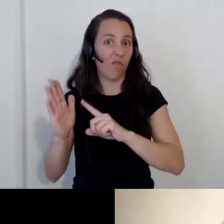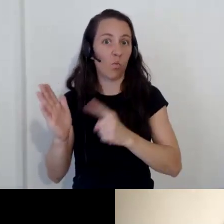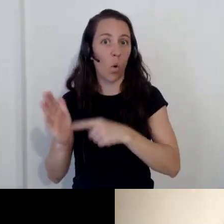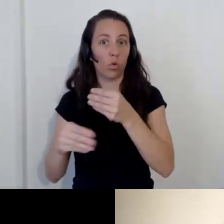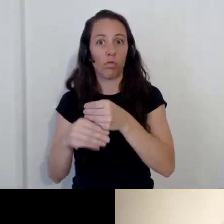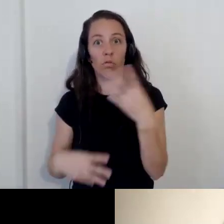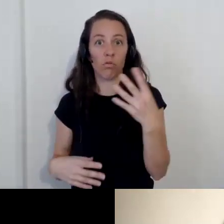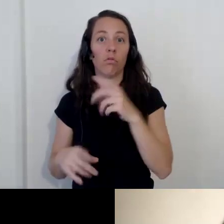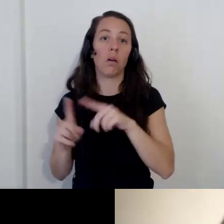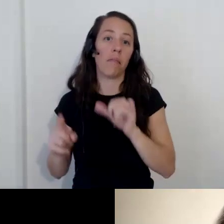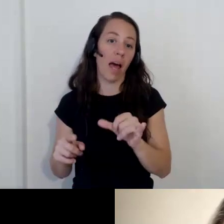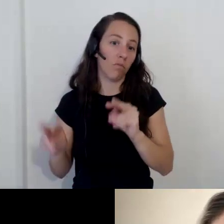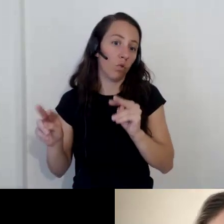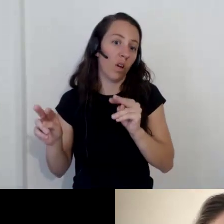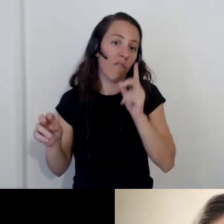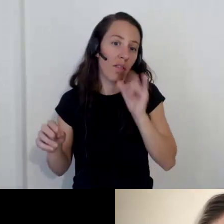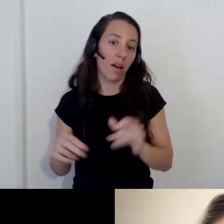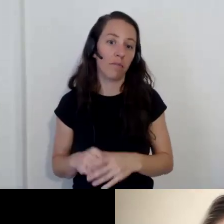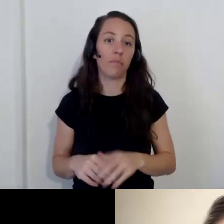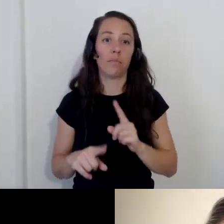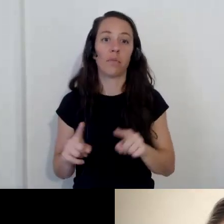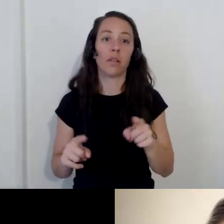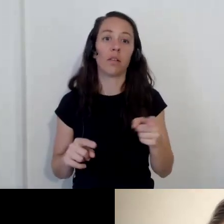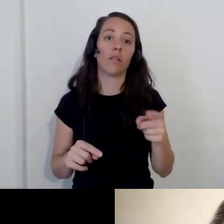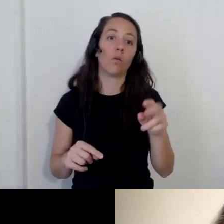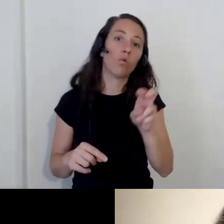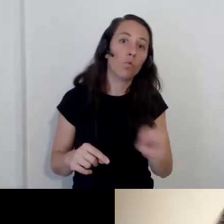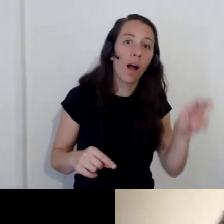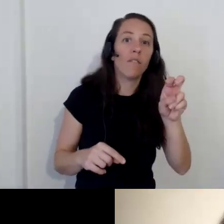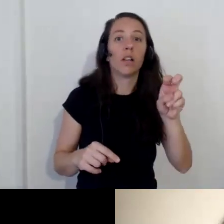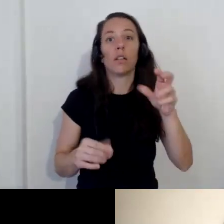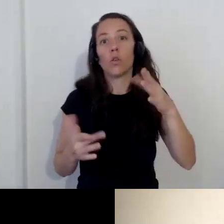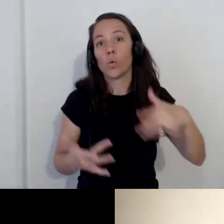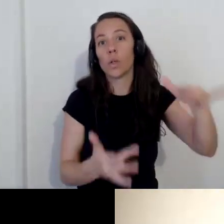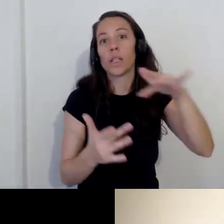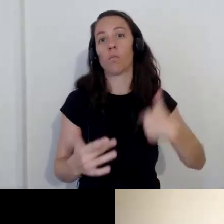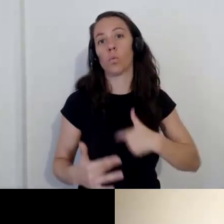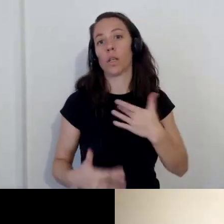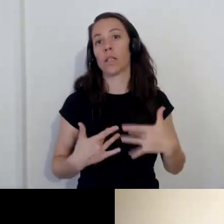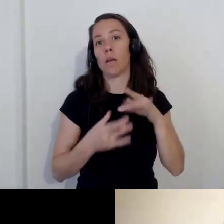Travel and tourism is one we are excited about, doing a lot of work around on